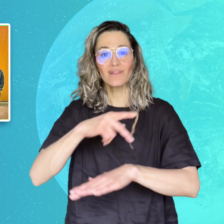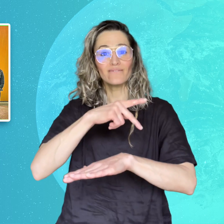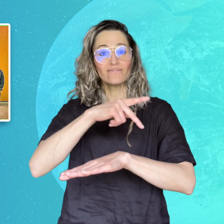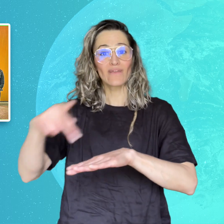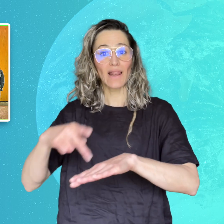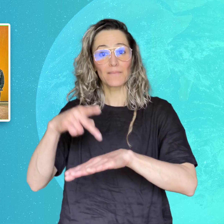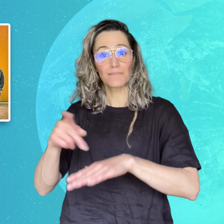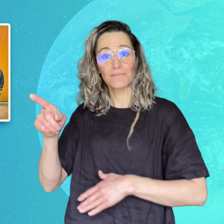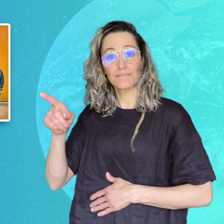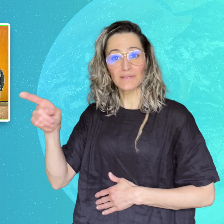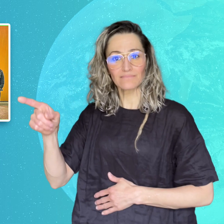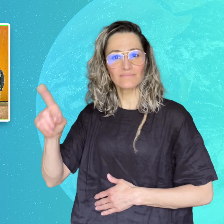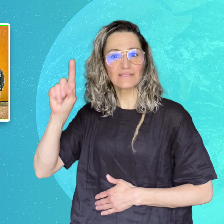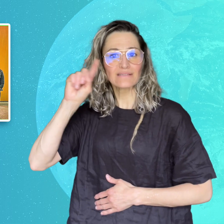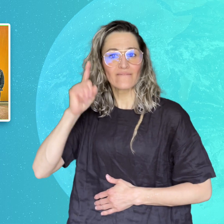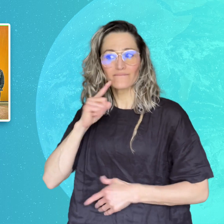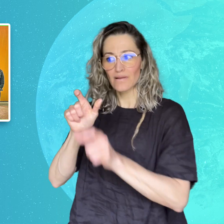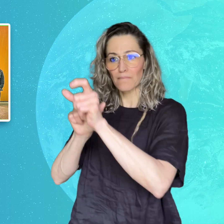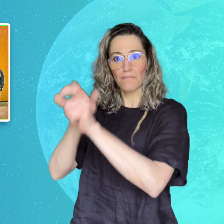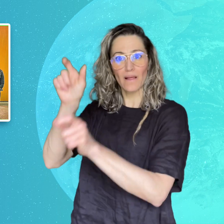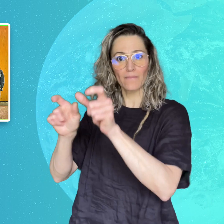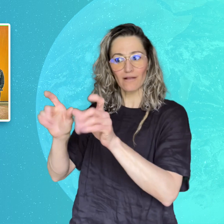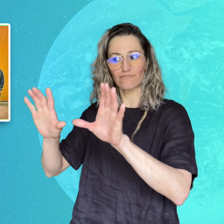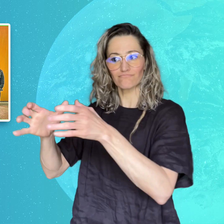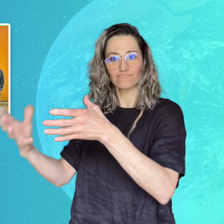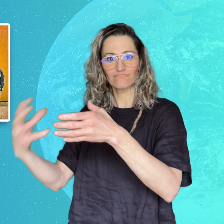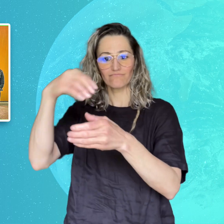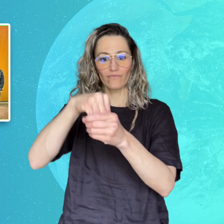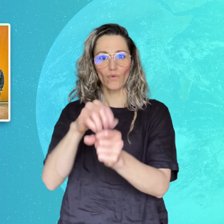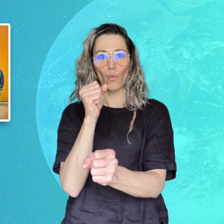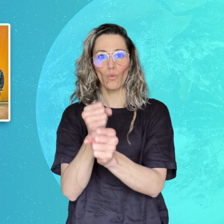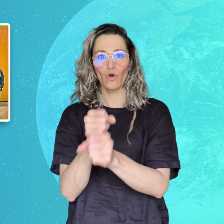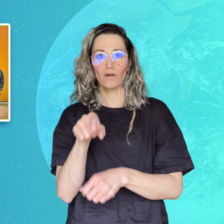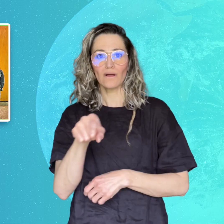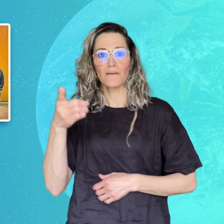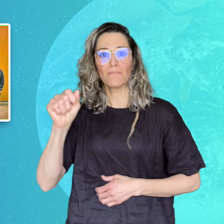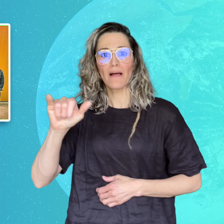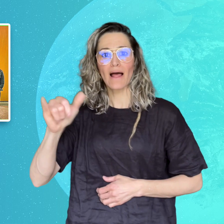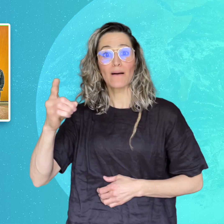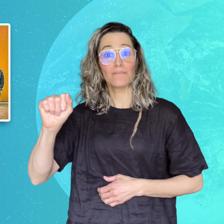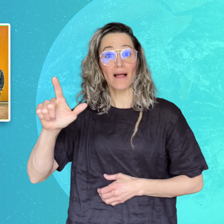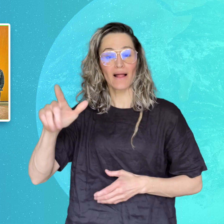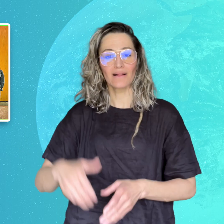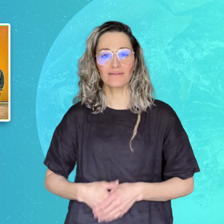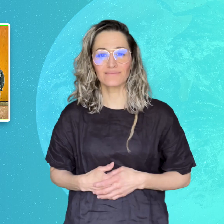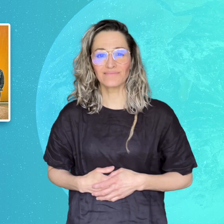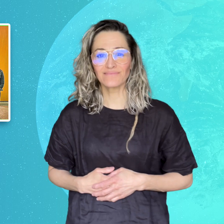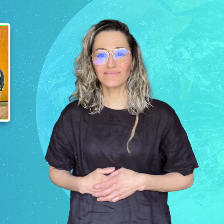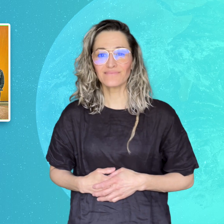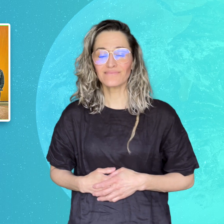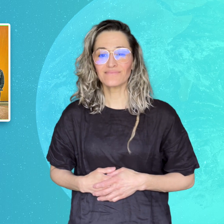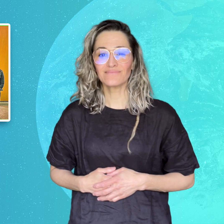Deaf staff at PayPal